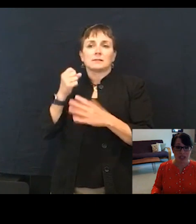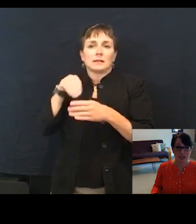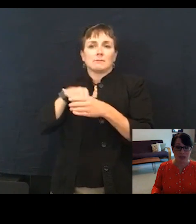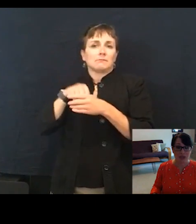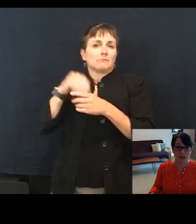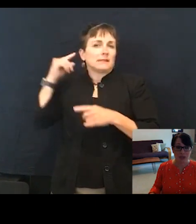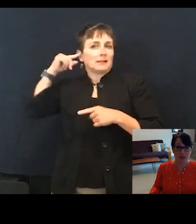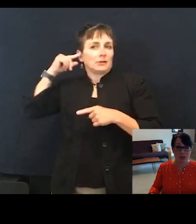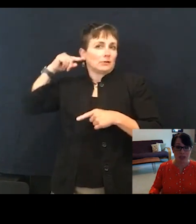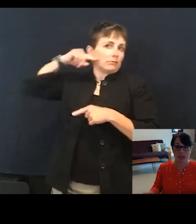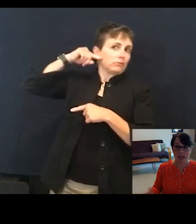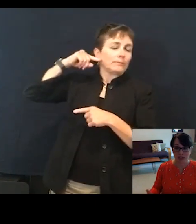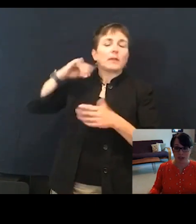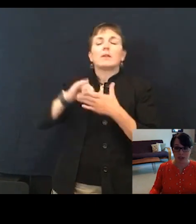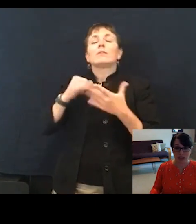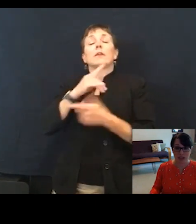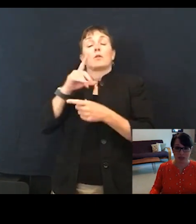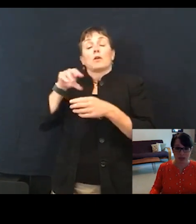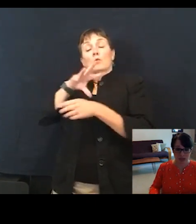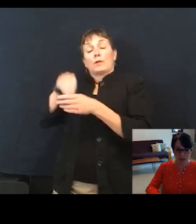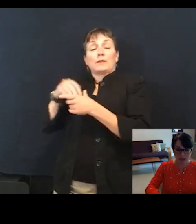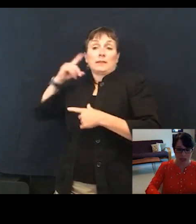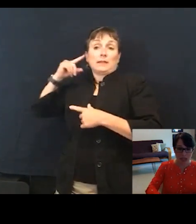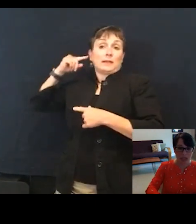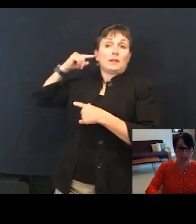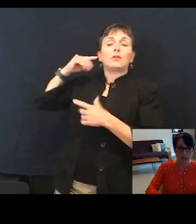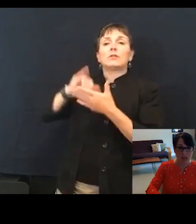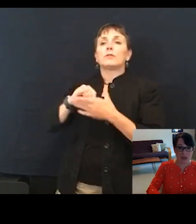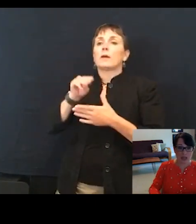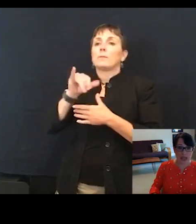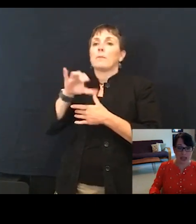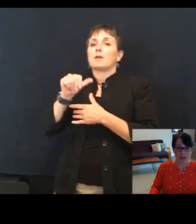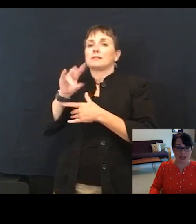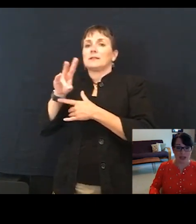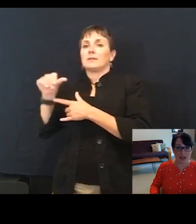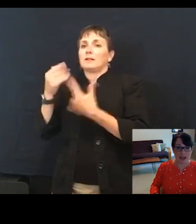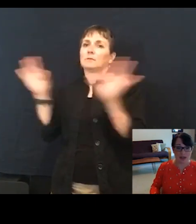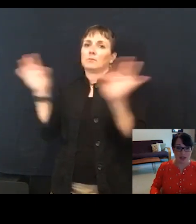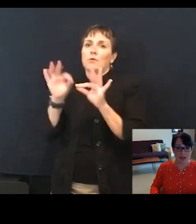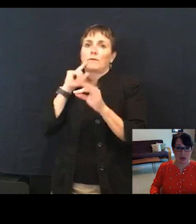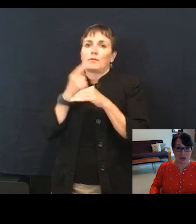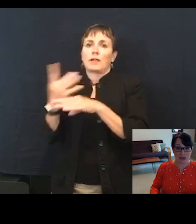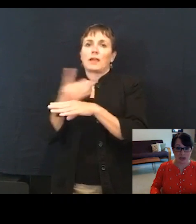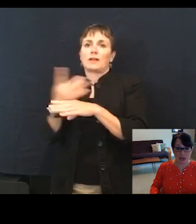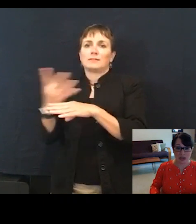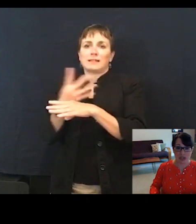is very important in hair cells, as I mentioned. And if you look at the hair cell bundles,